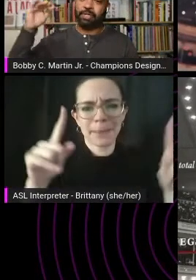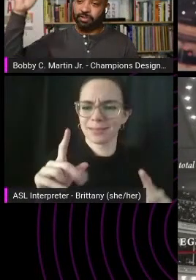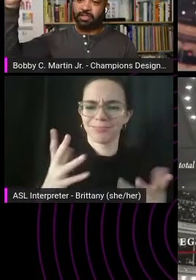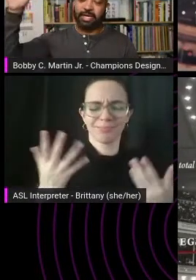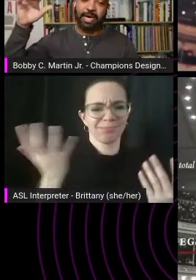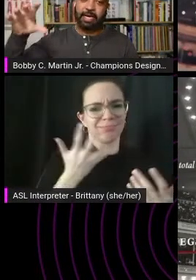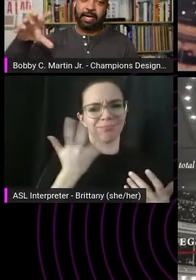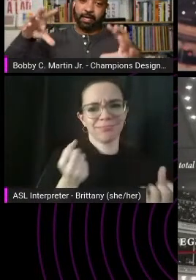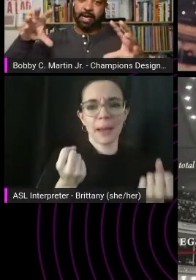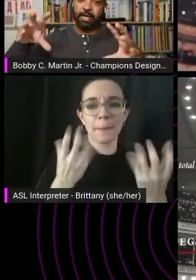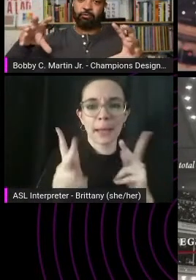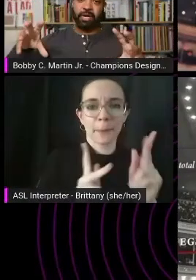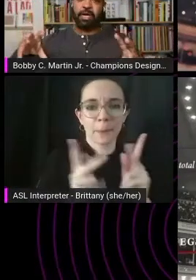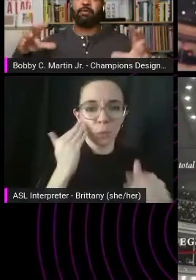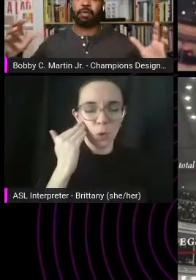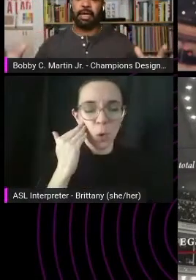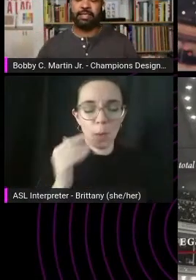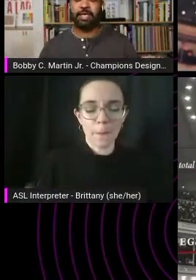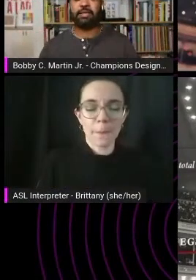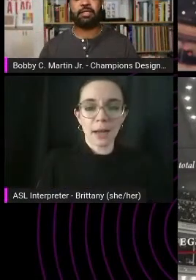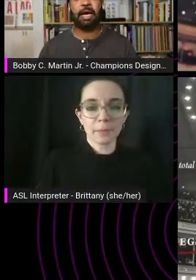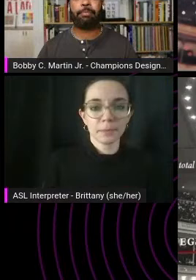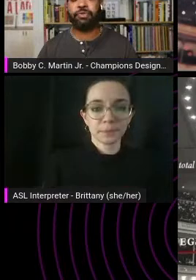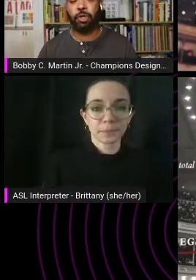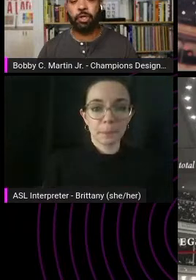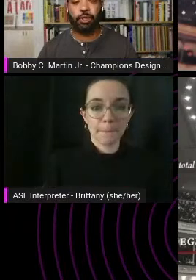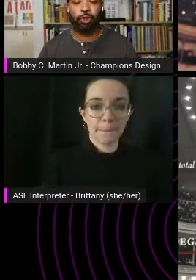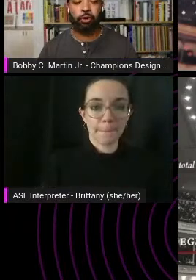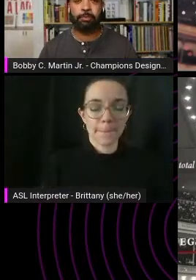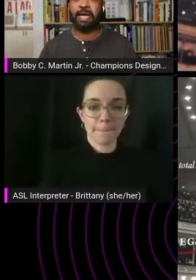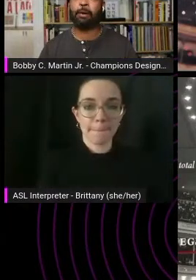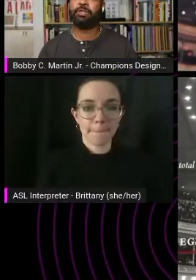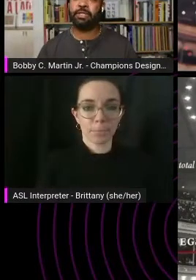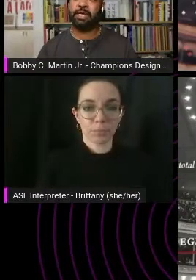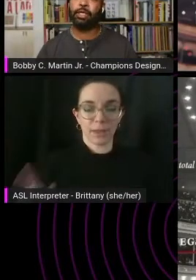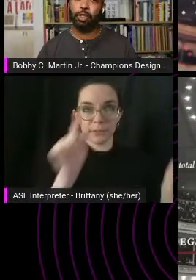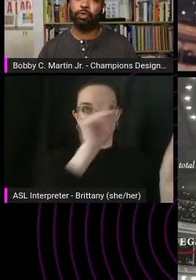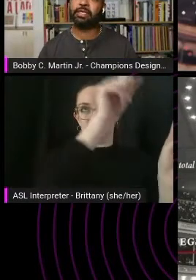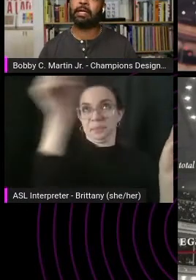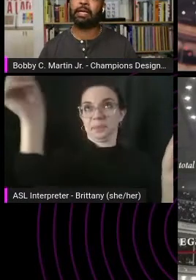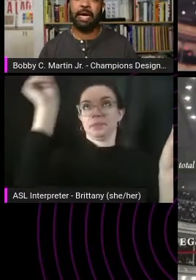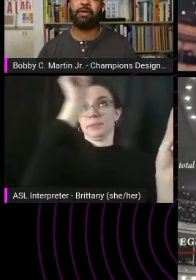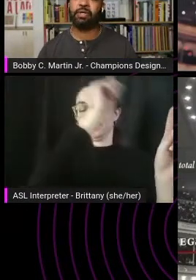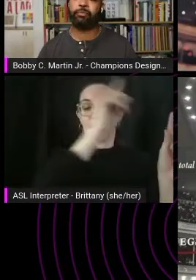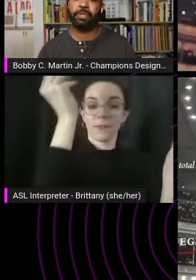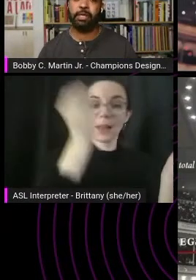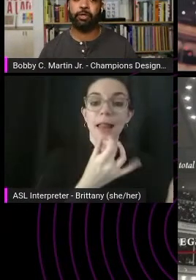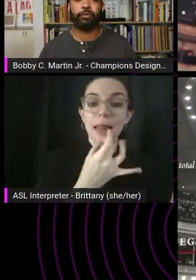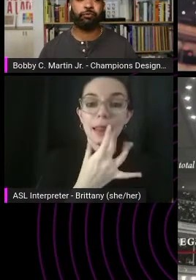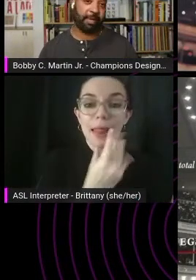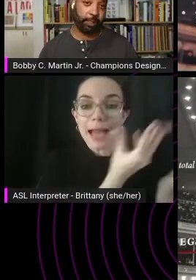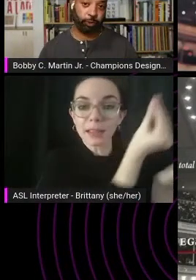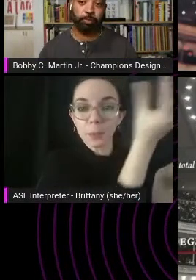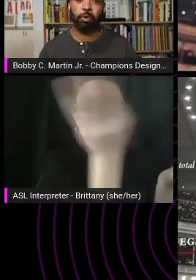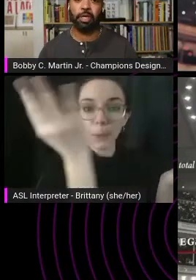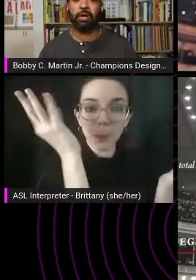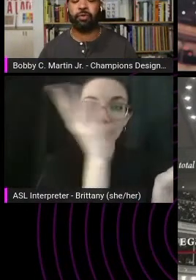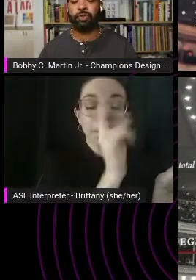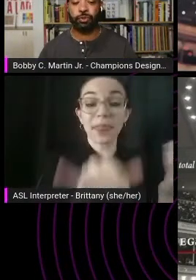But there's this iconic ring of lights at the top of the auditorium that was then used in a lot of different materials from annual report covers